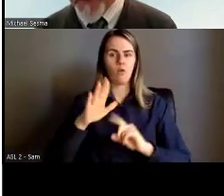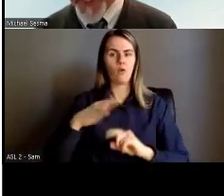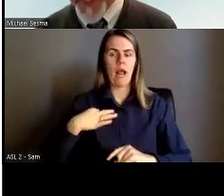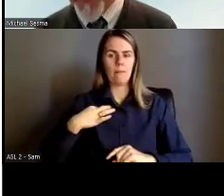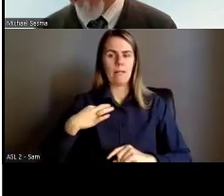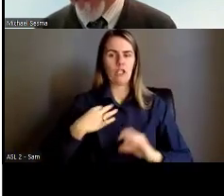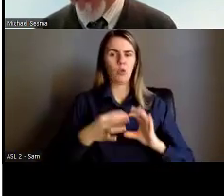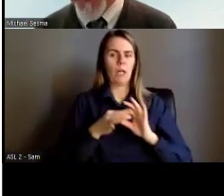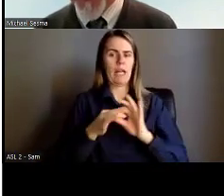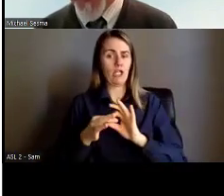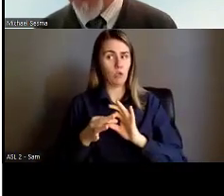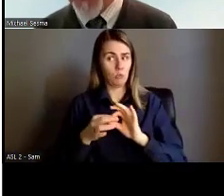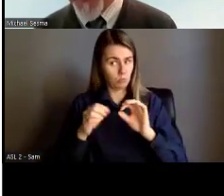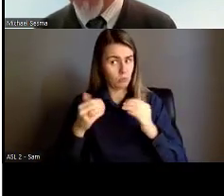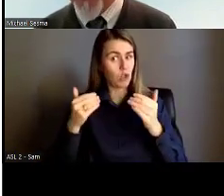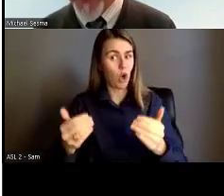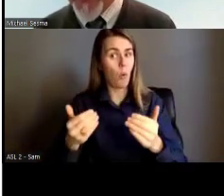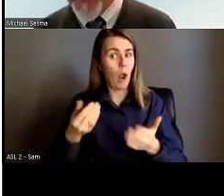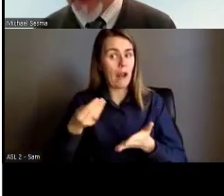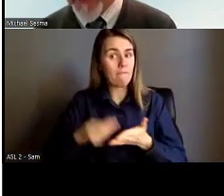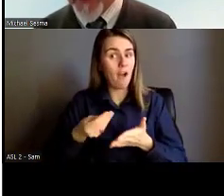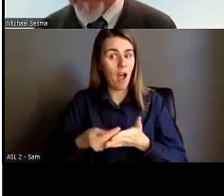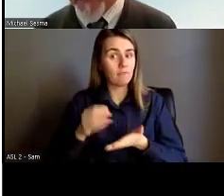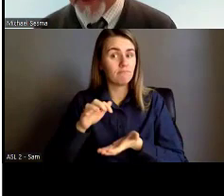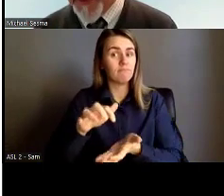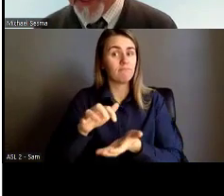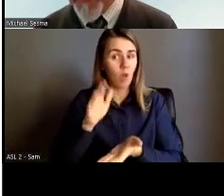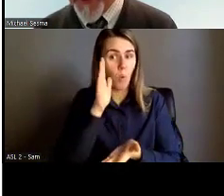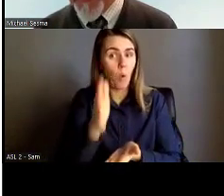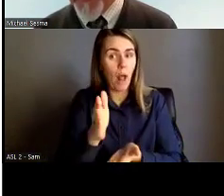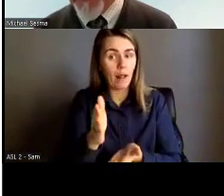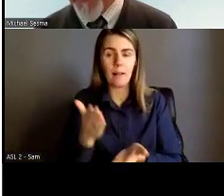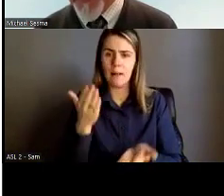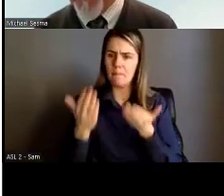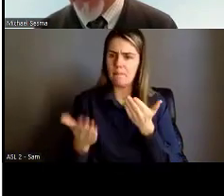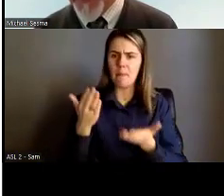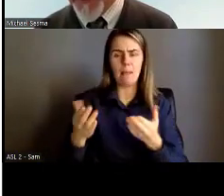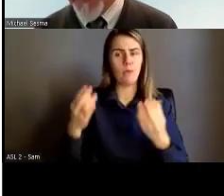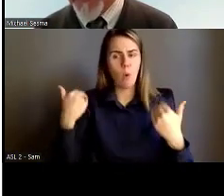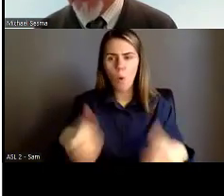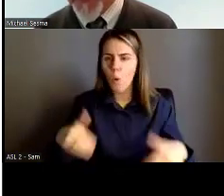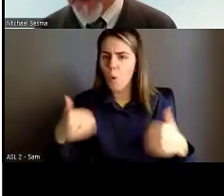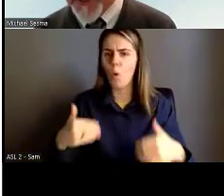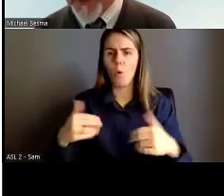It may be highly meritorious and deserve immediate funding consideration,